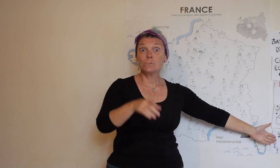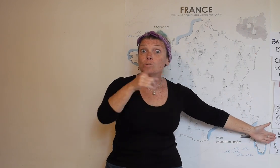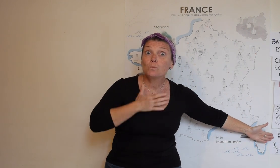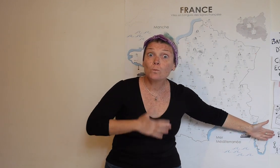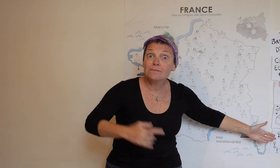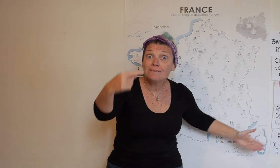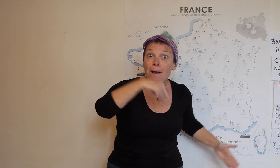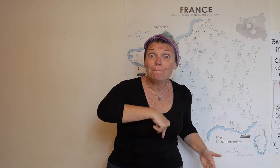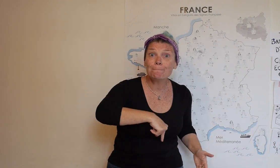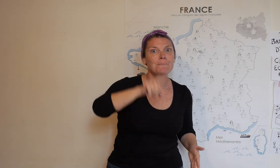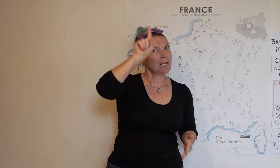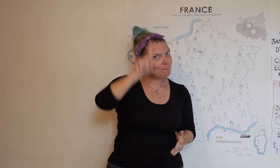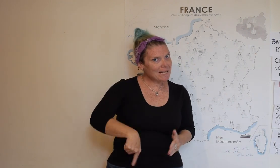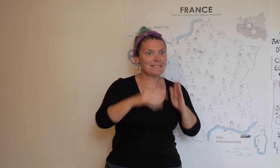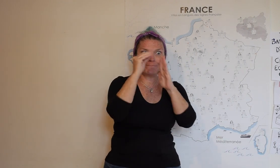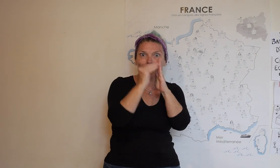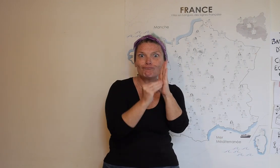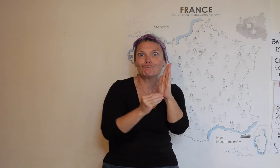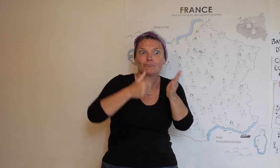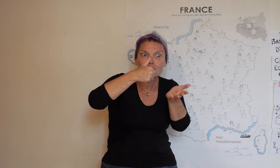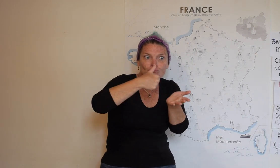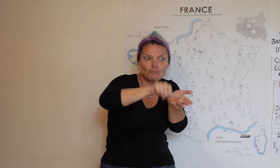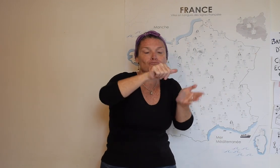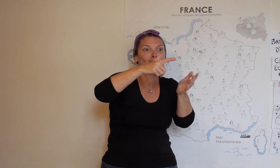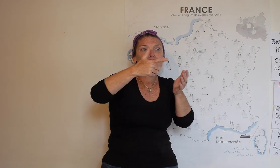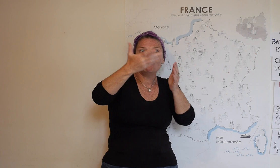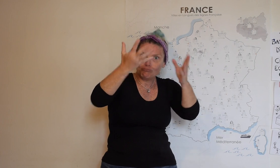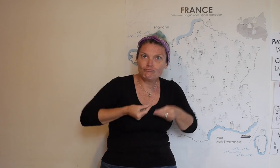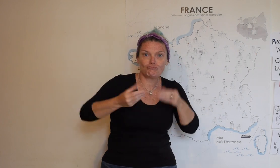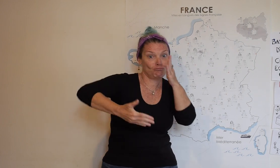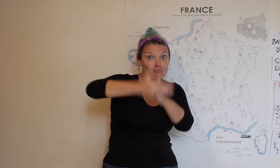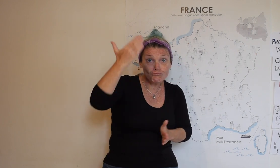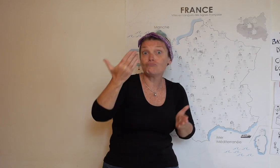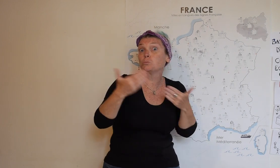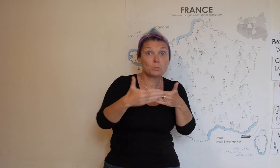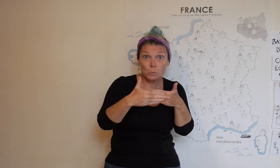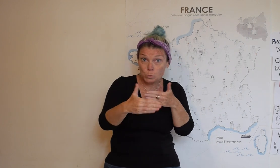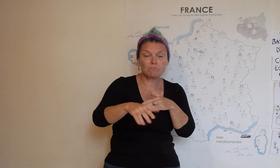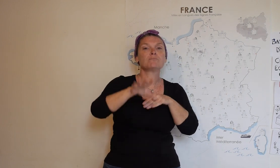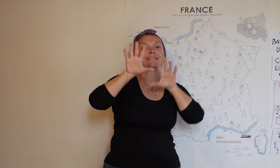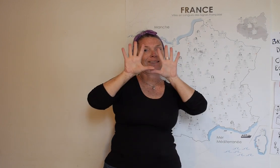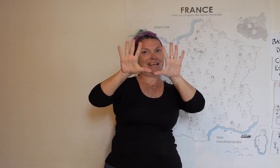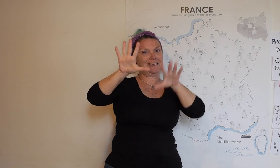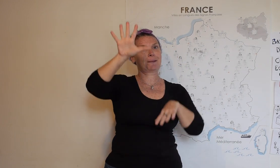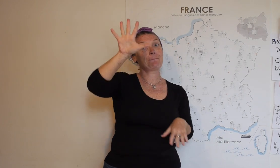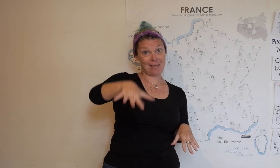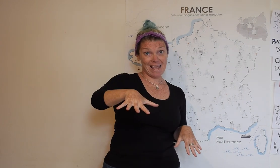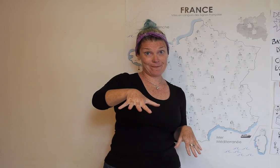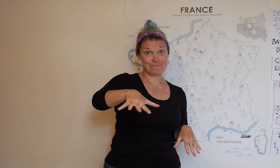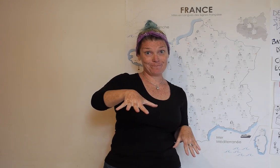Do you want to come? You must fill out the form and make the payment before the deadline of 10th May.